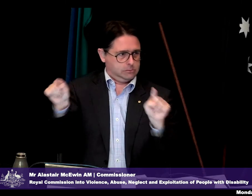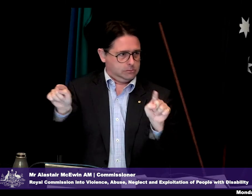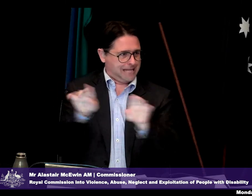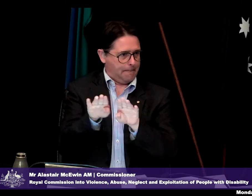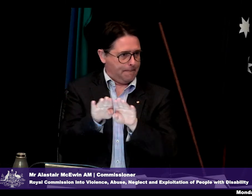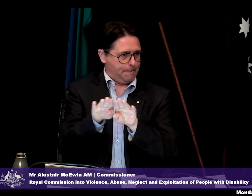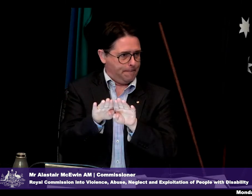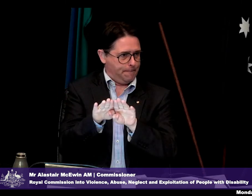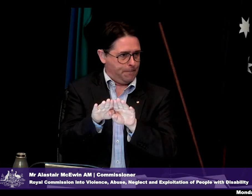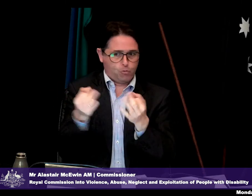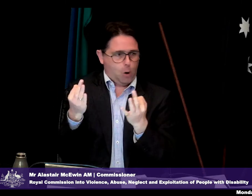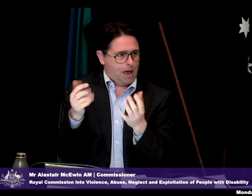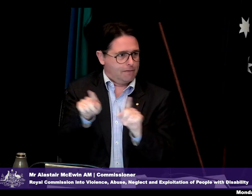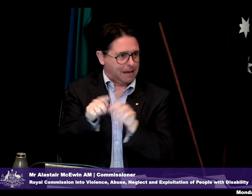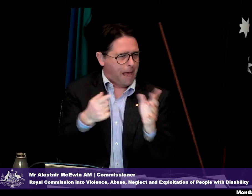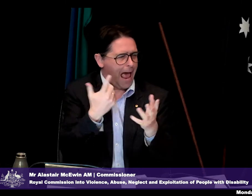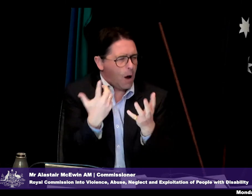Maybe you have different - your languages aren't the same.